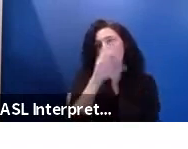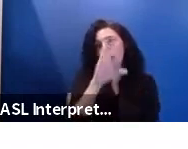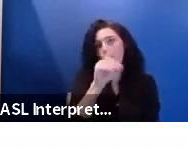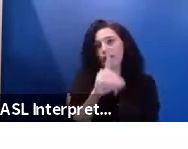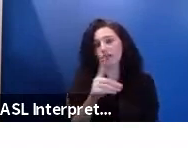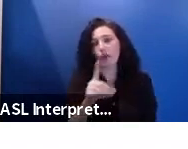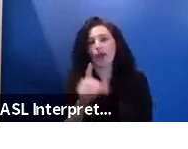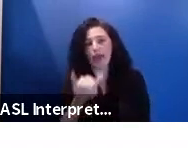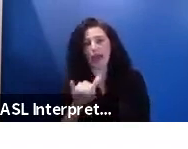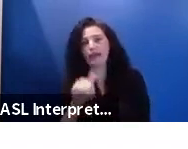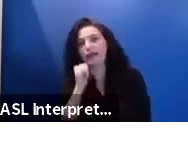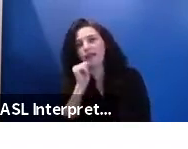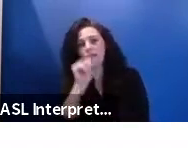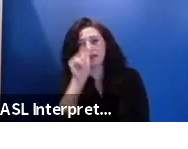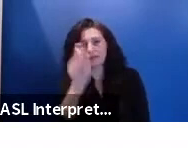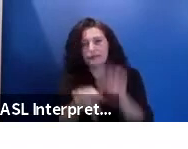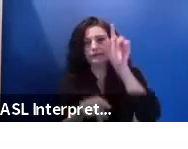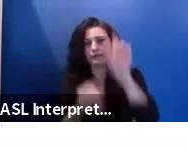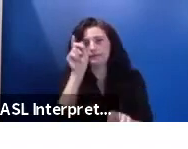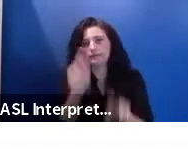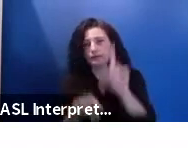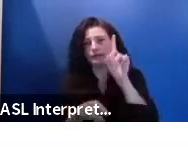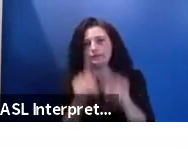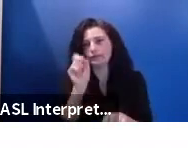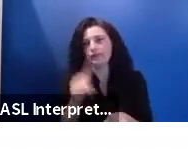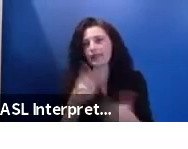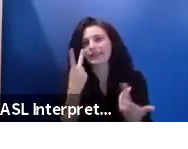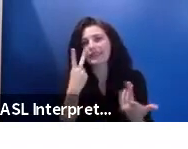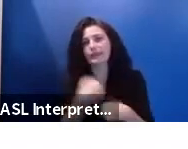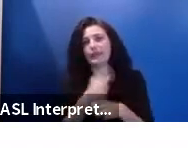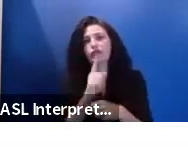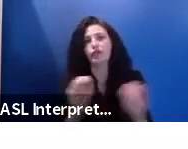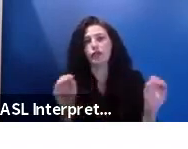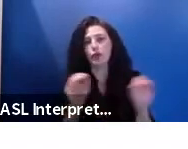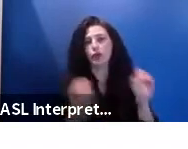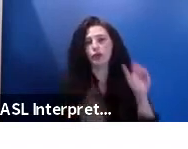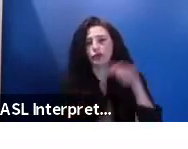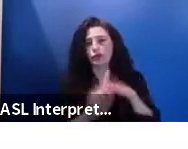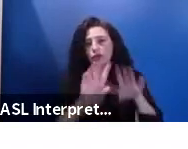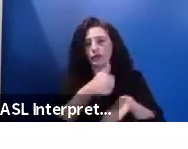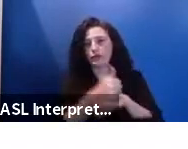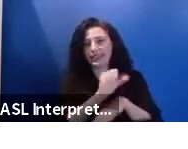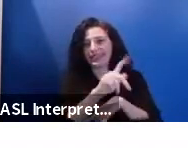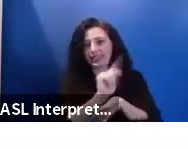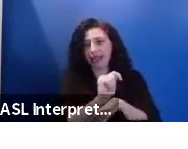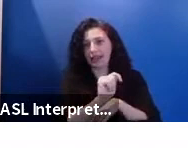if somebody is experiencing symptoms, that they do not end up coming to set and potentially infecting other people with COVID.